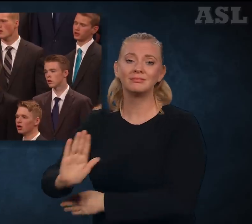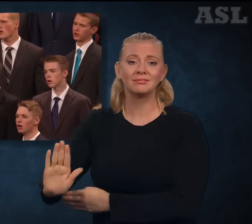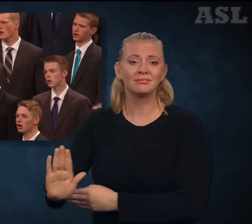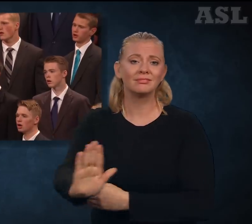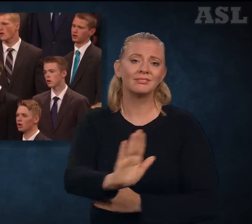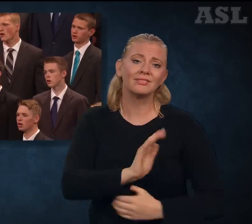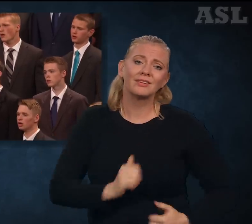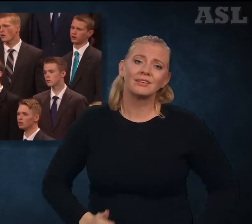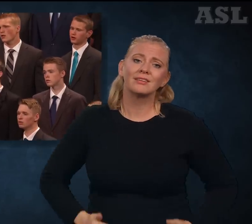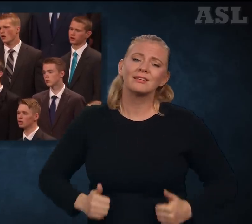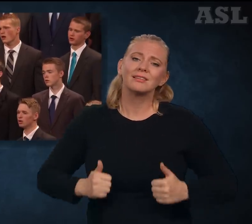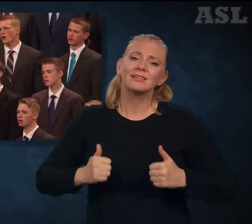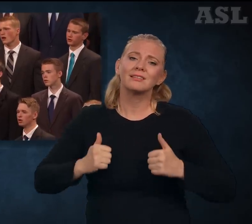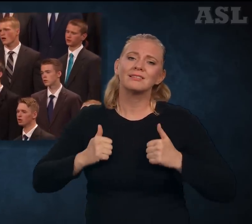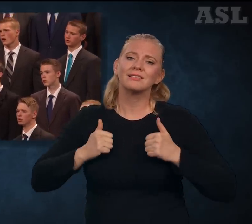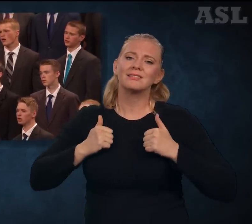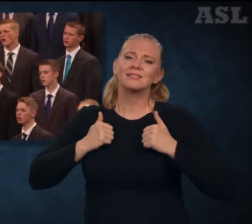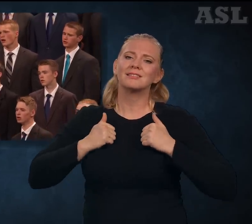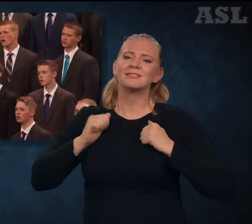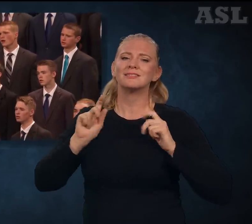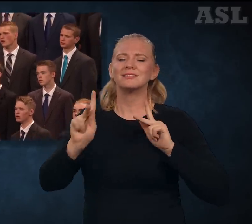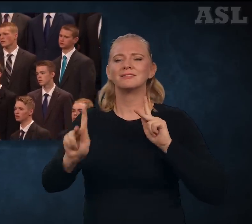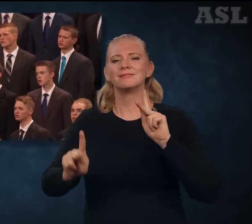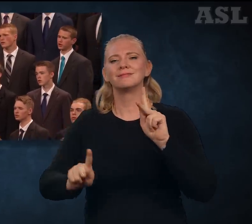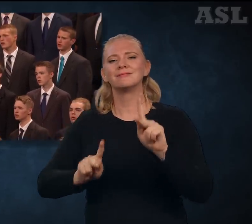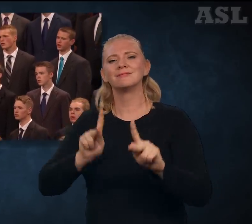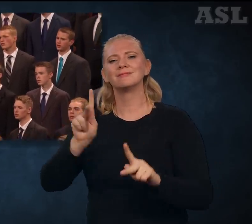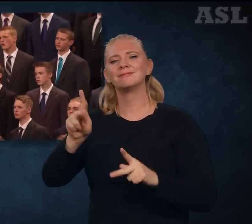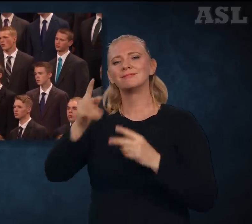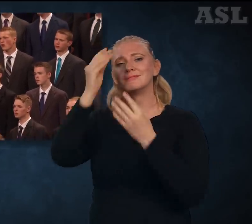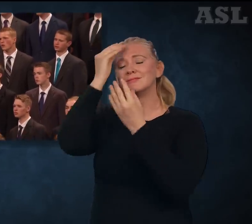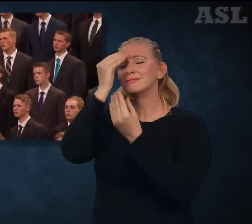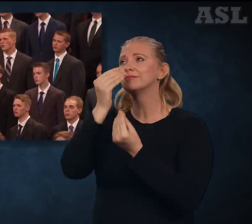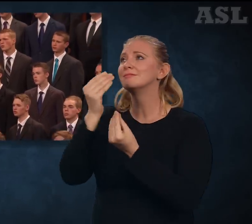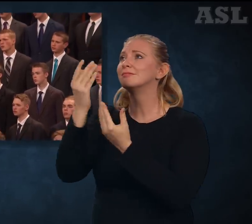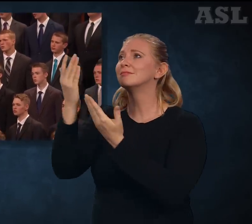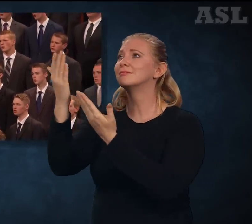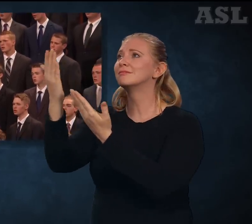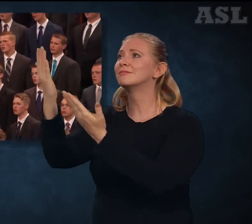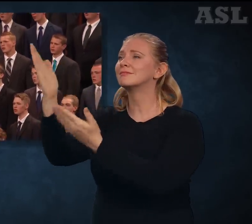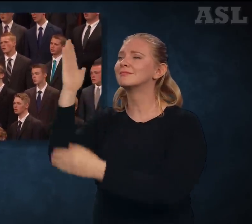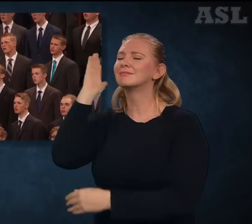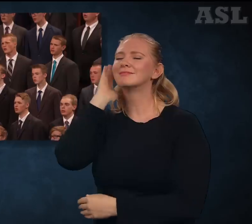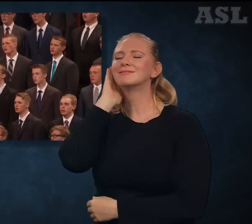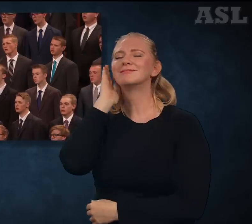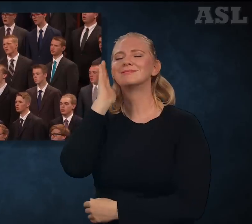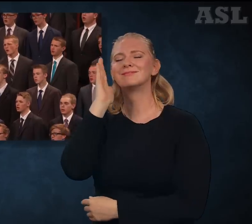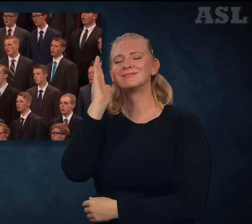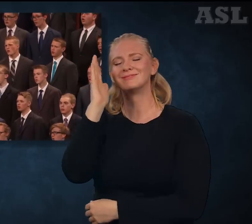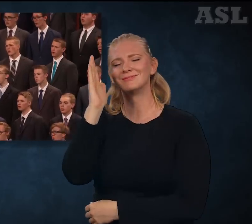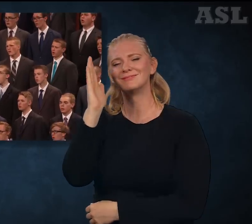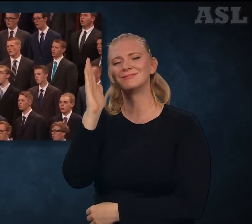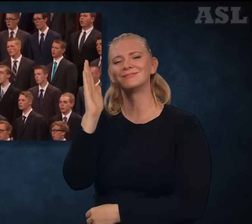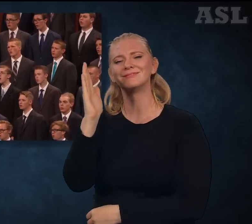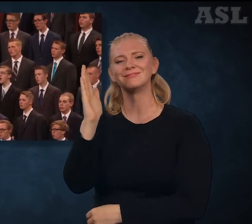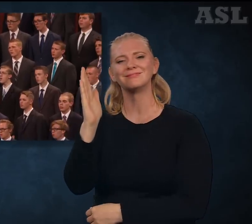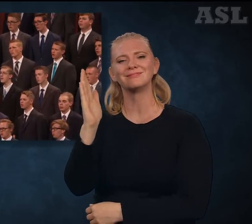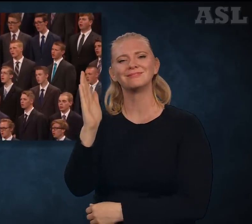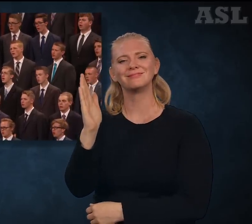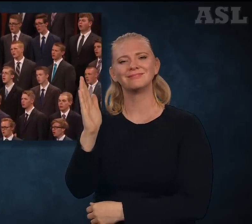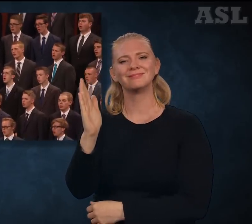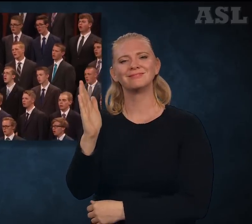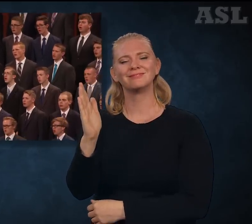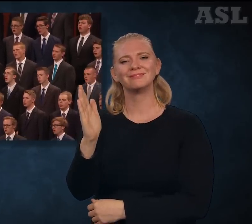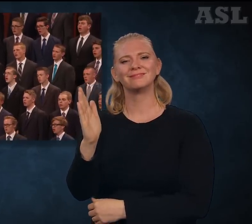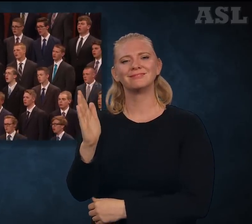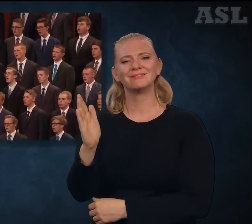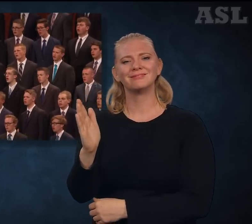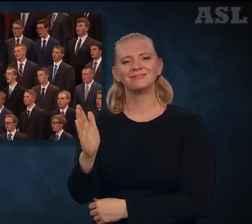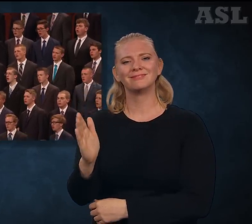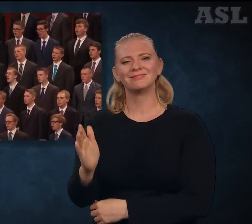TO LIFT AND LIGHTEN THE LIVES OF ALL WHO WILL OBEY.